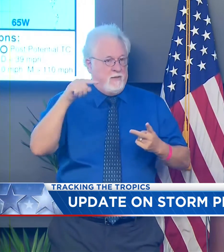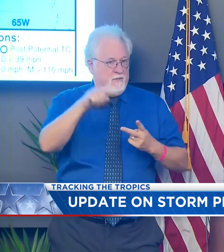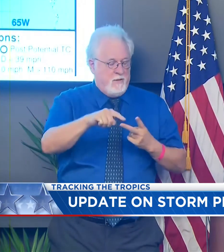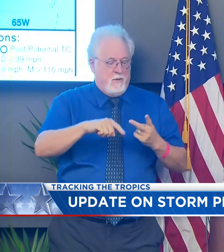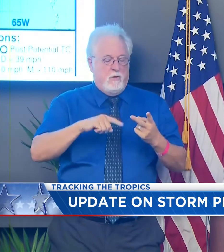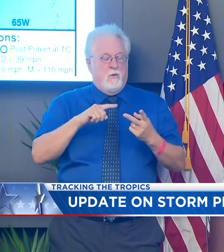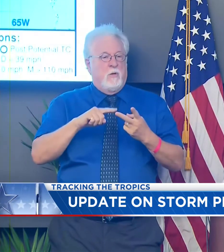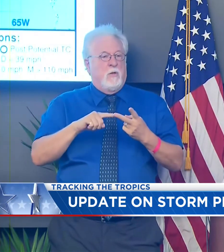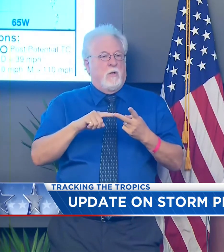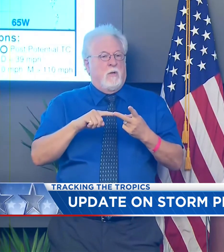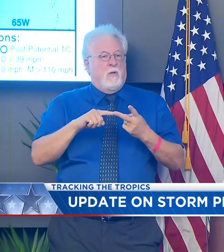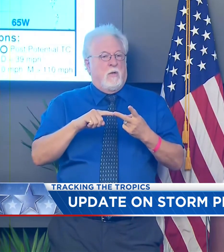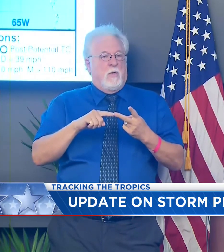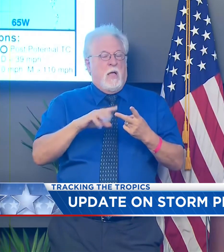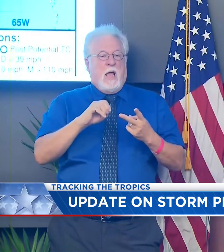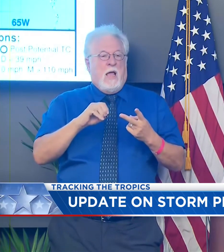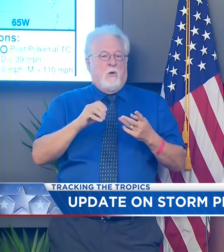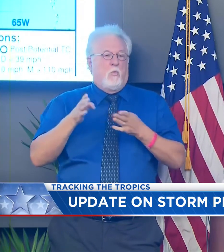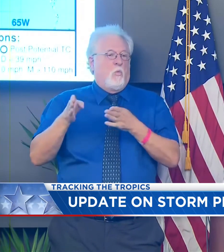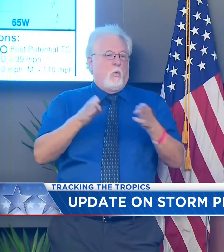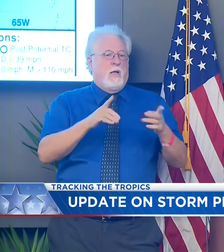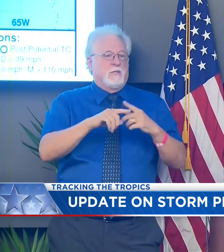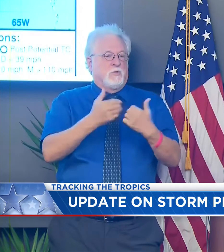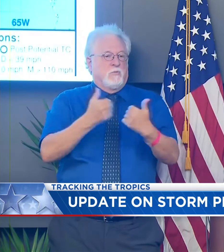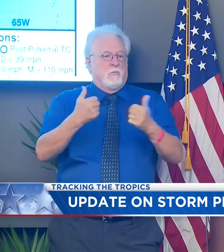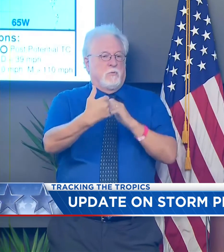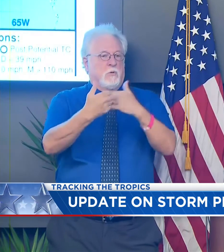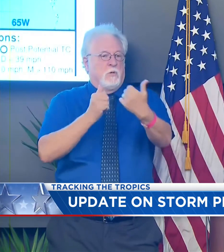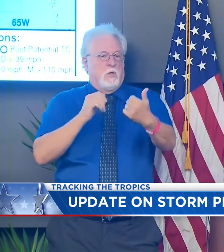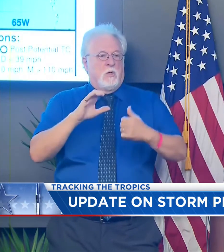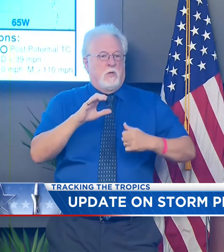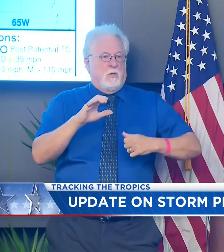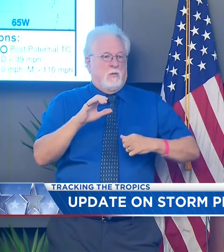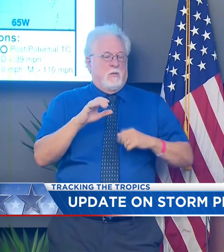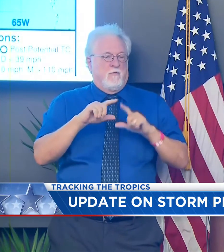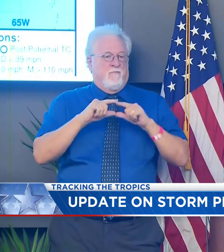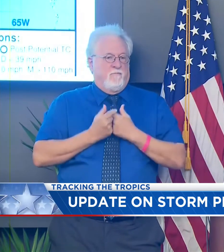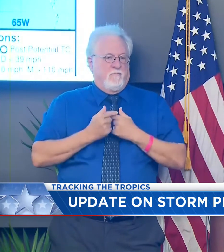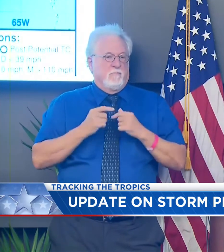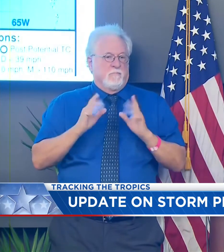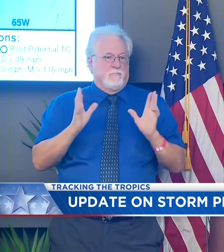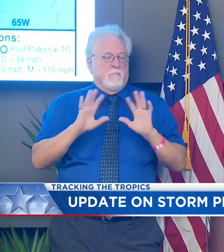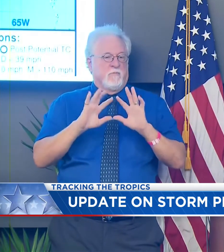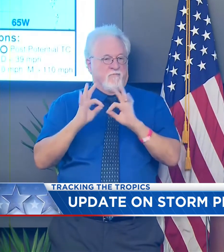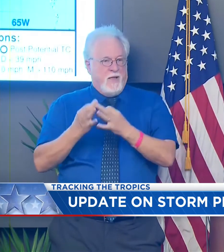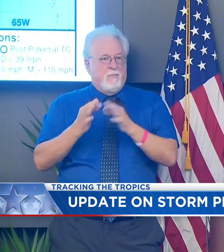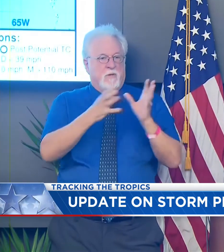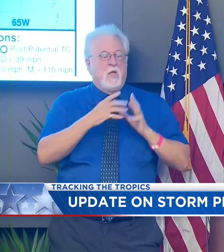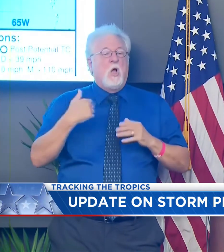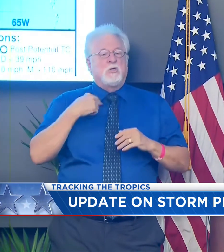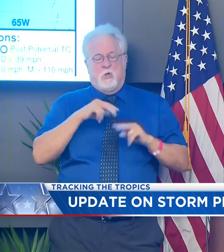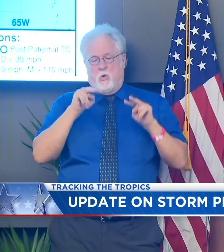BY FAMILIES. THERE WILL BE PROTOCOLS IN PLACE FOR THERMOMETERS. THERE WILL BE P.P.E. AT SHELTERS.